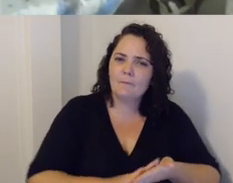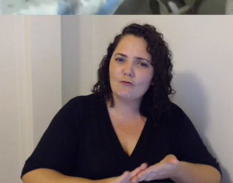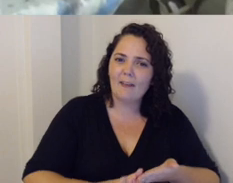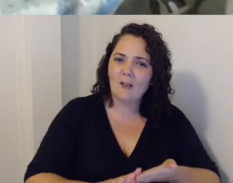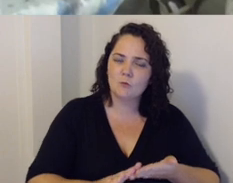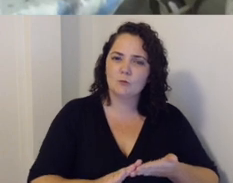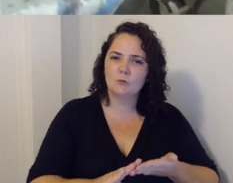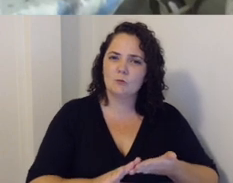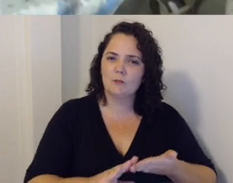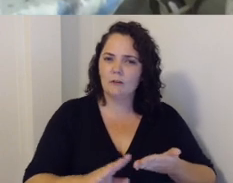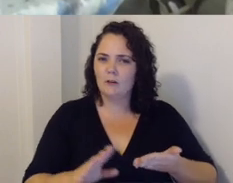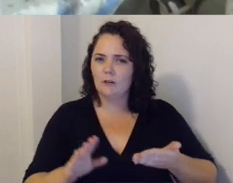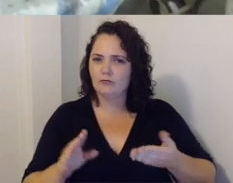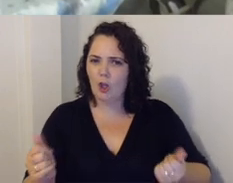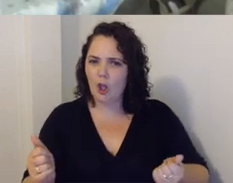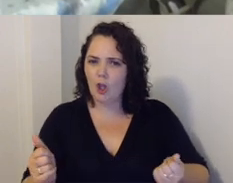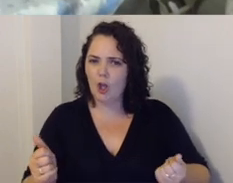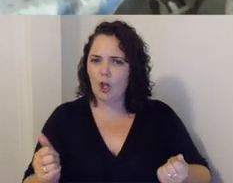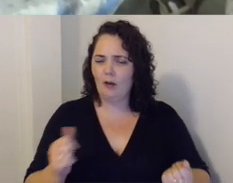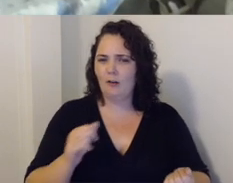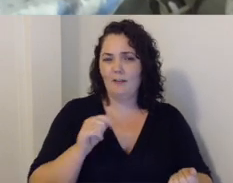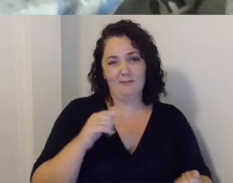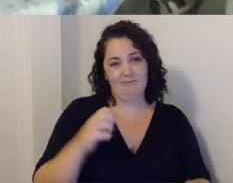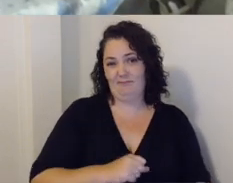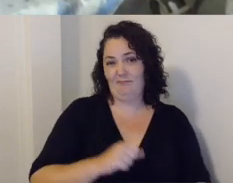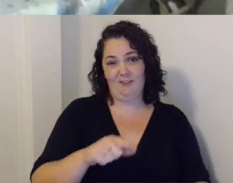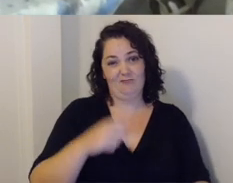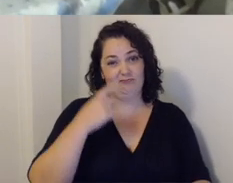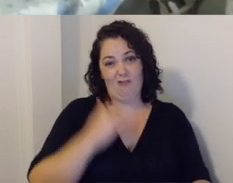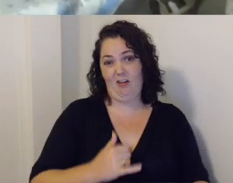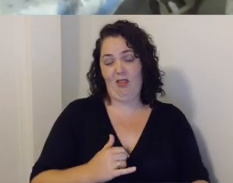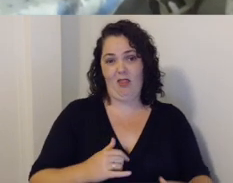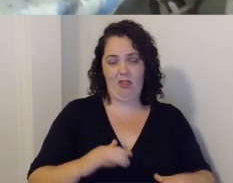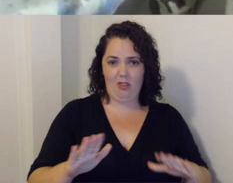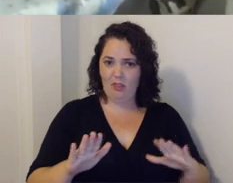you're going to have to find those combinations of materials which work best for you, the combination